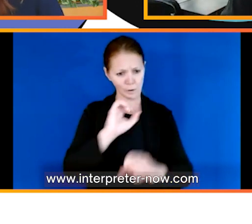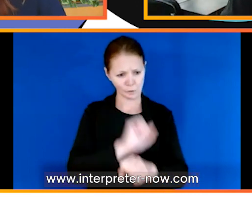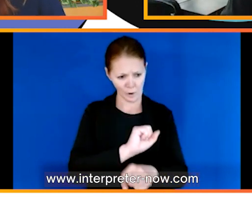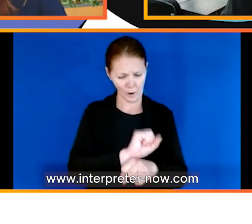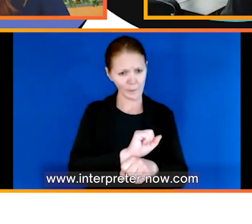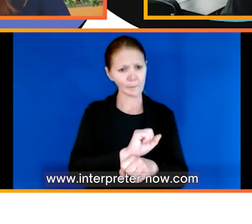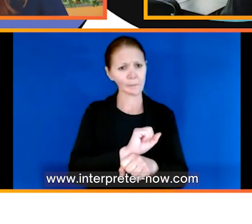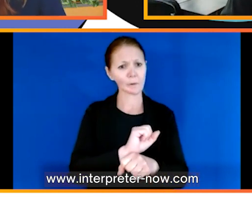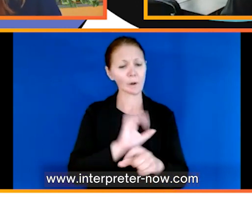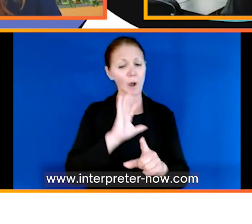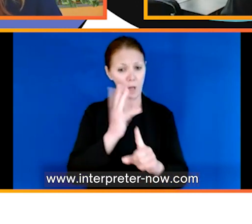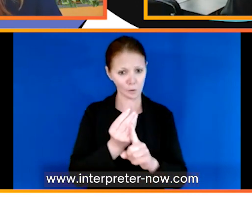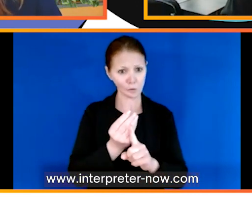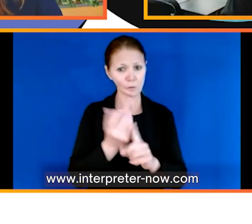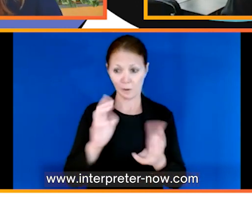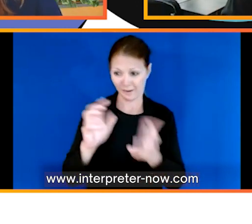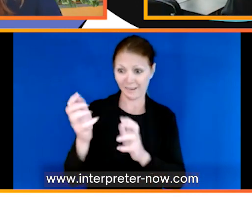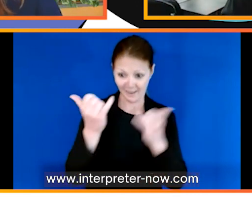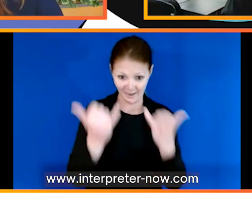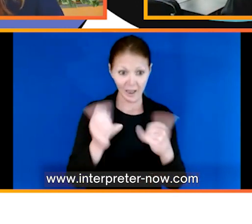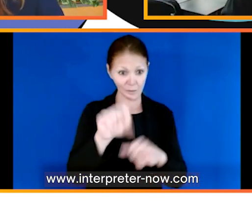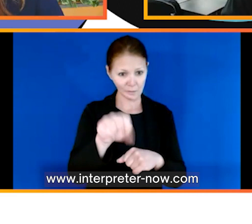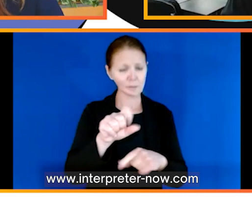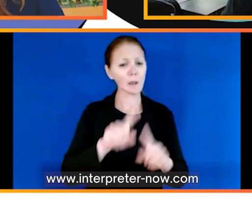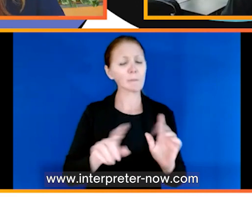Sometimes, that's all individuals need to know, is that they're working on it.